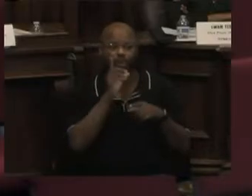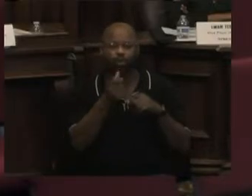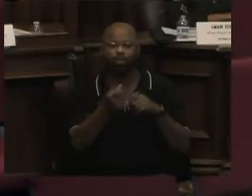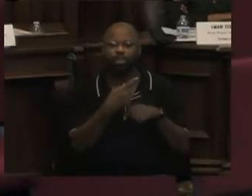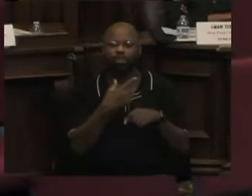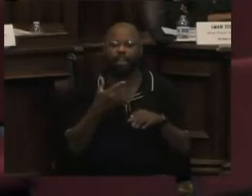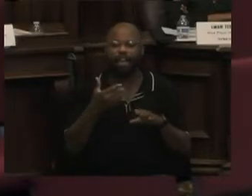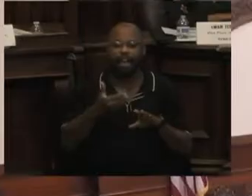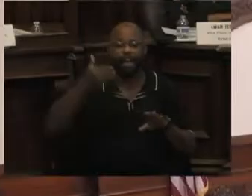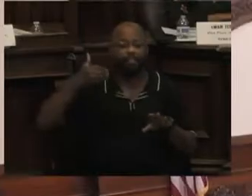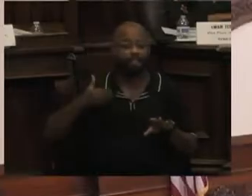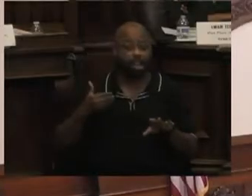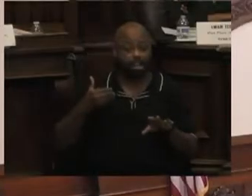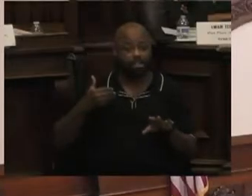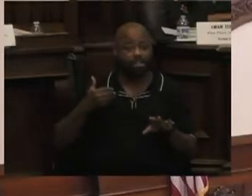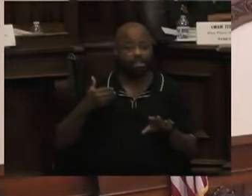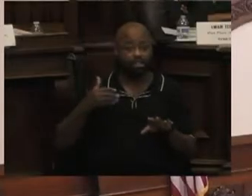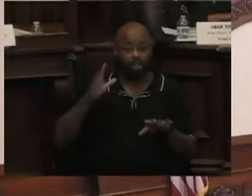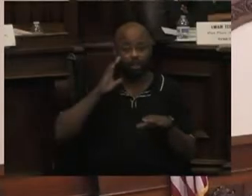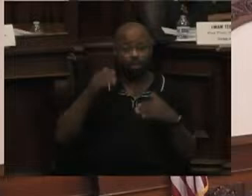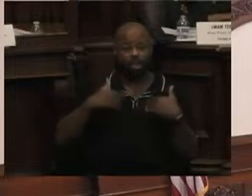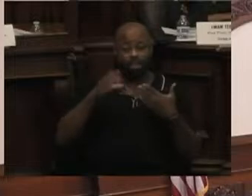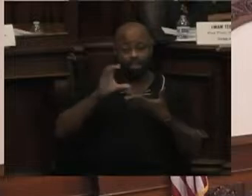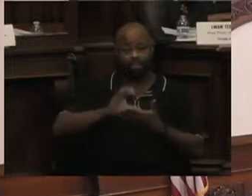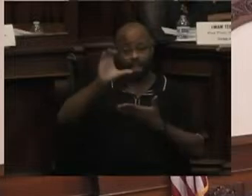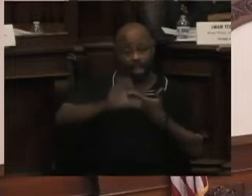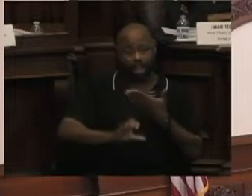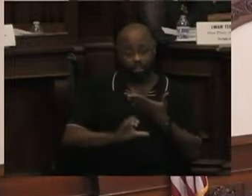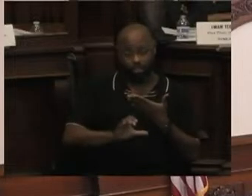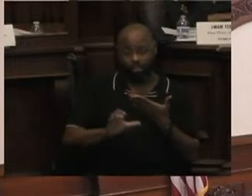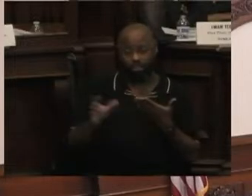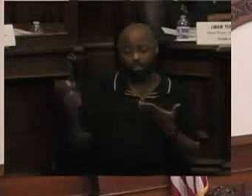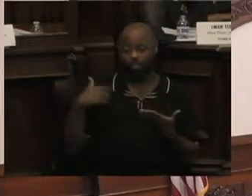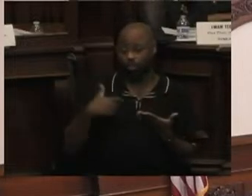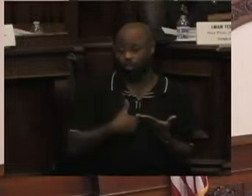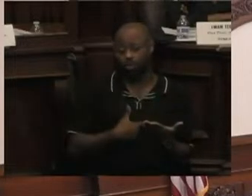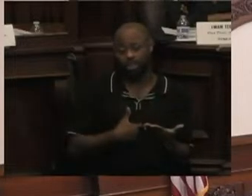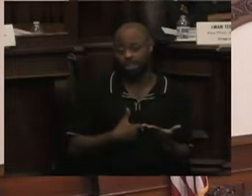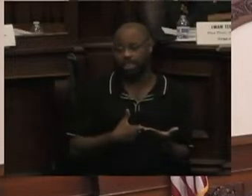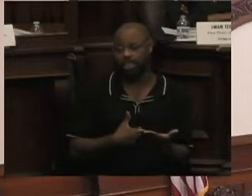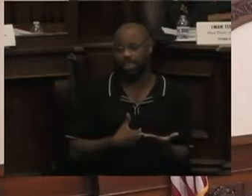Yes, these mandatory trainings, are you going to